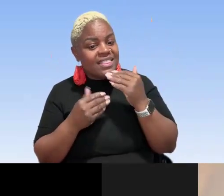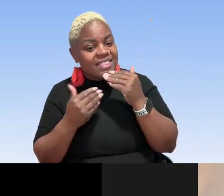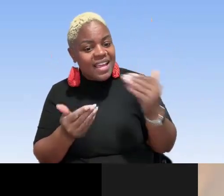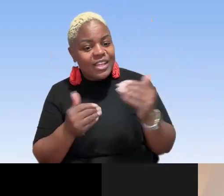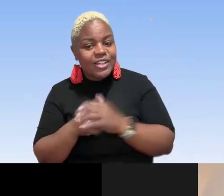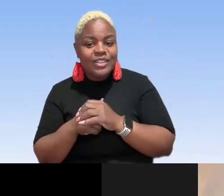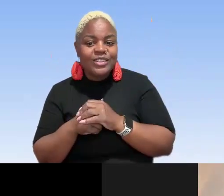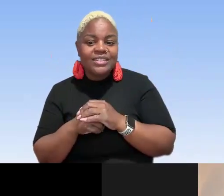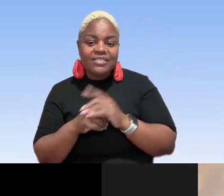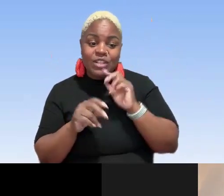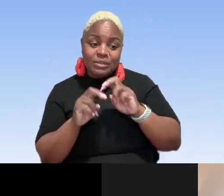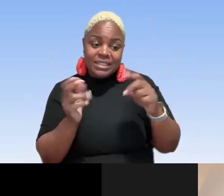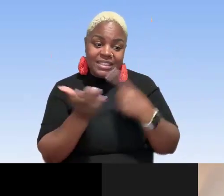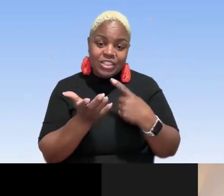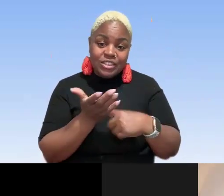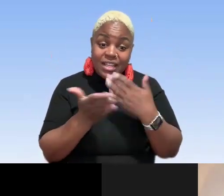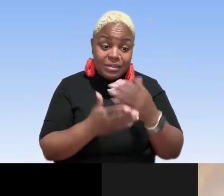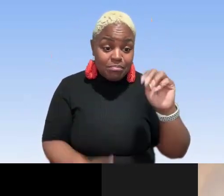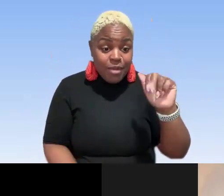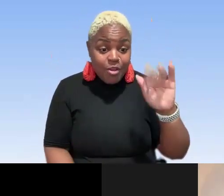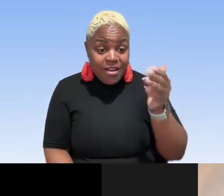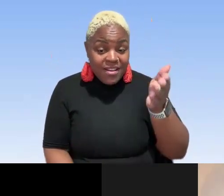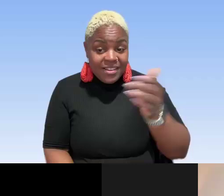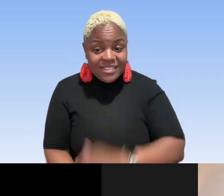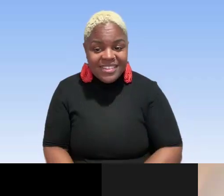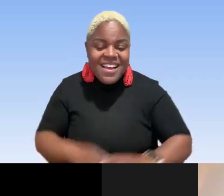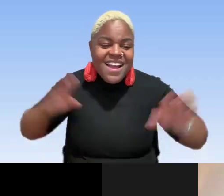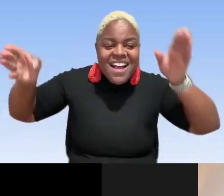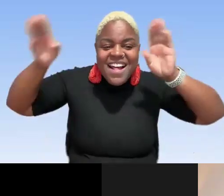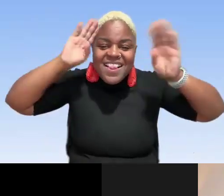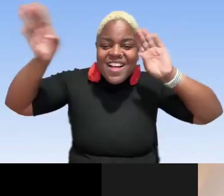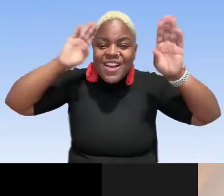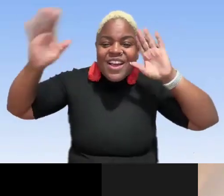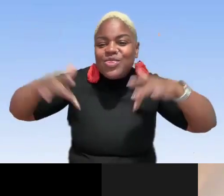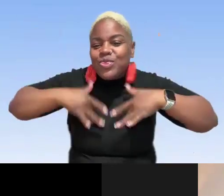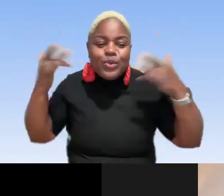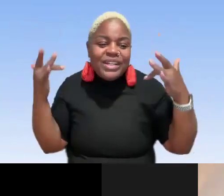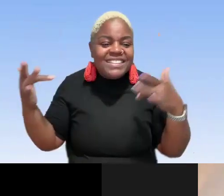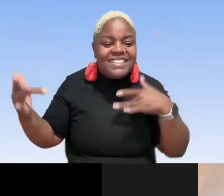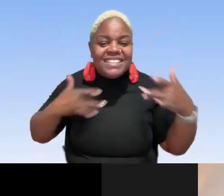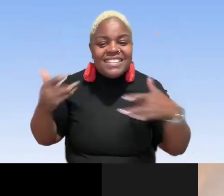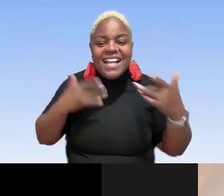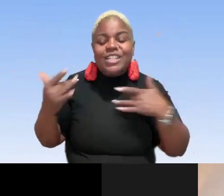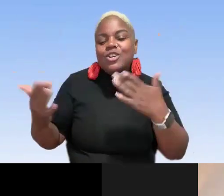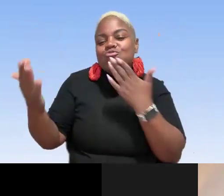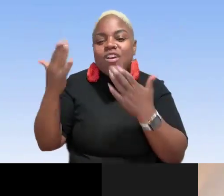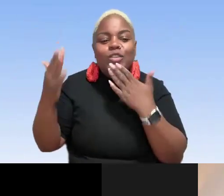Hello. I am so thrilled, excited, and grateful to be sharing space with you all.